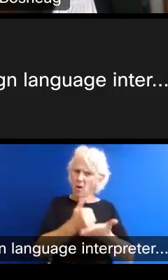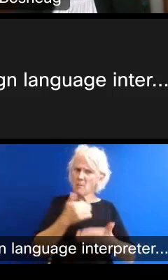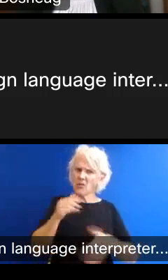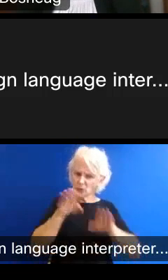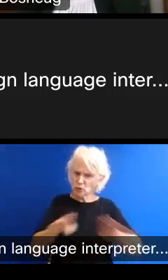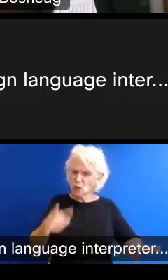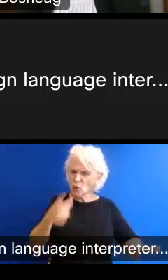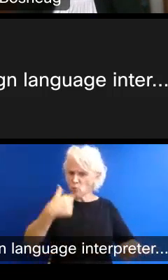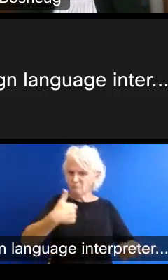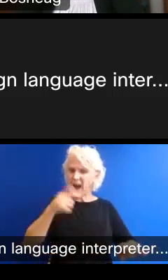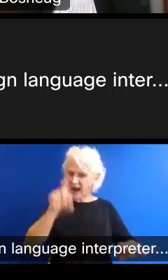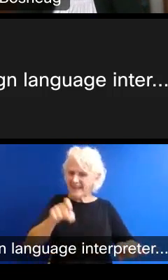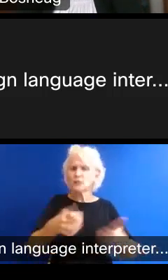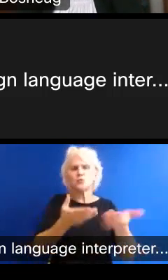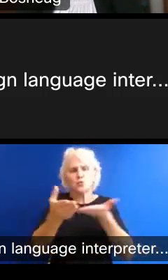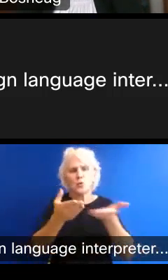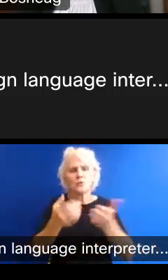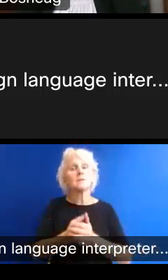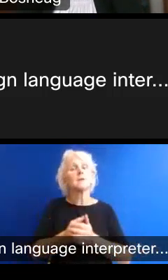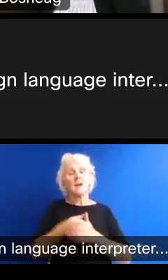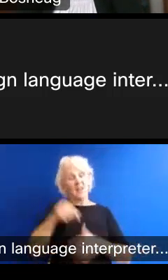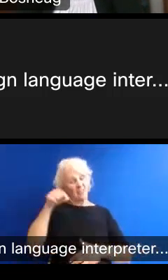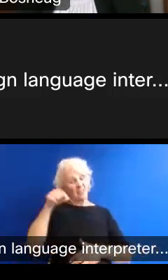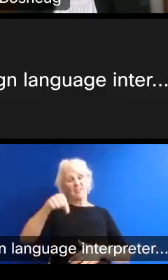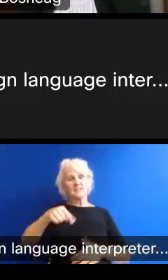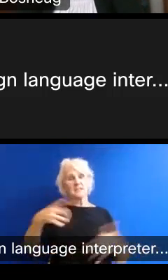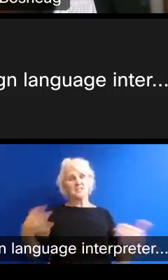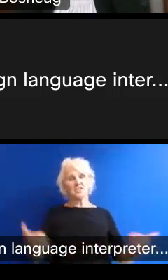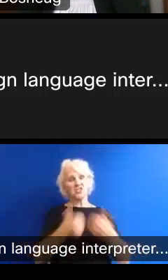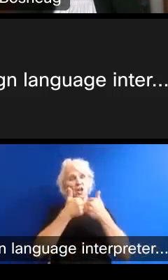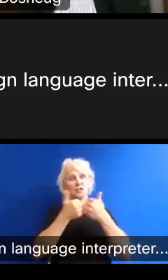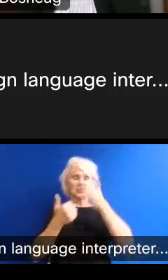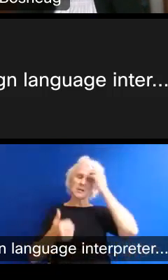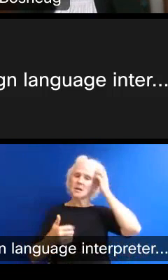children with complex needs is challenging because their needs require the intersection of multiple